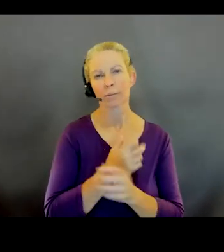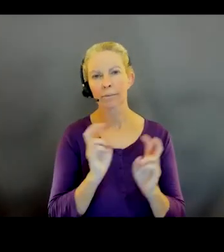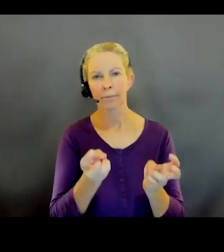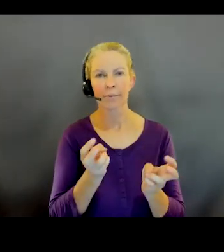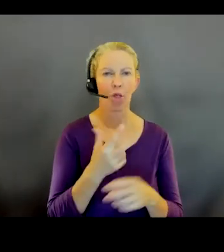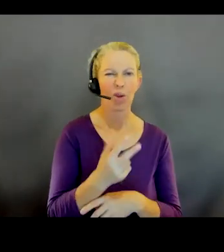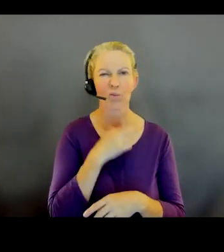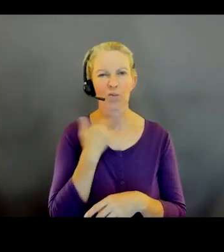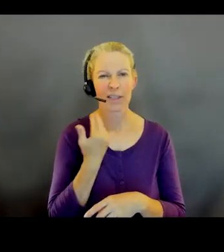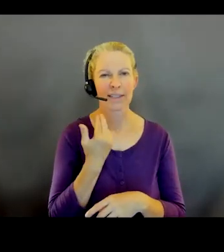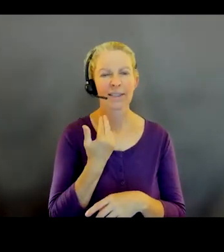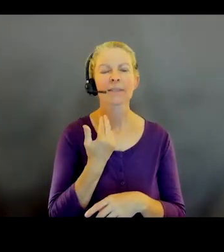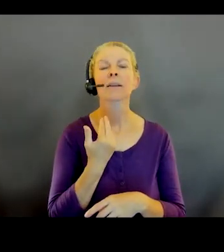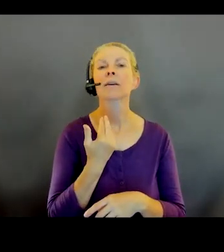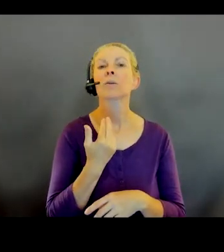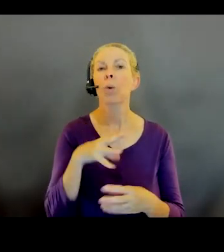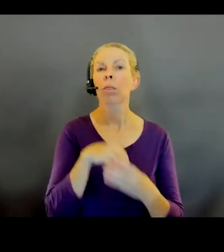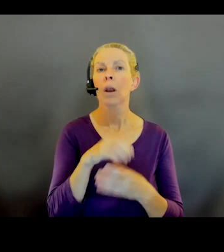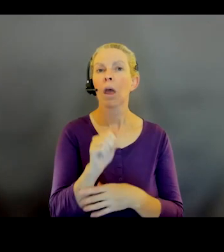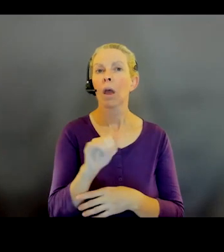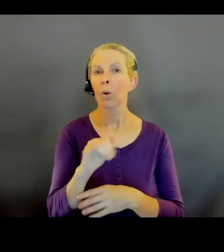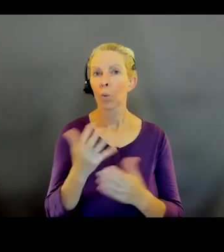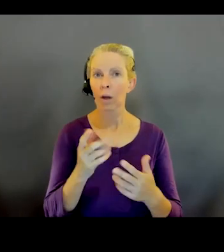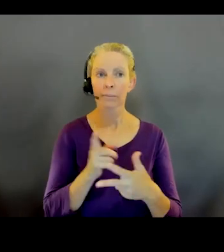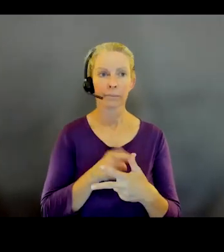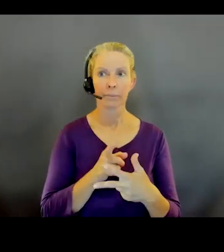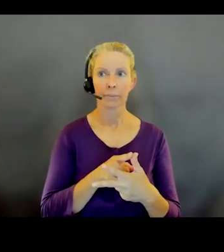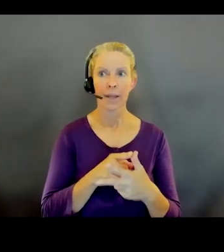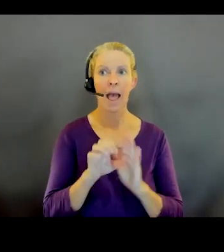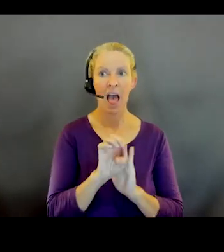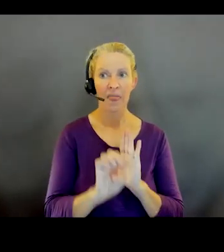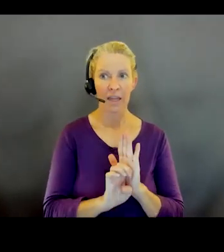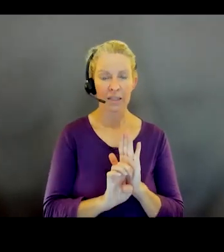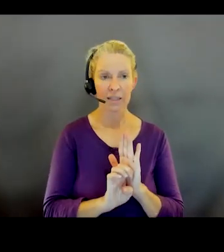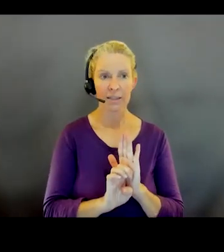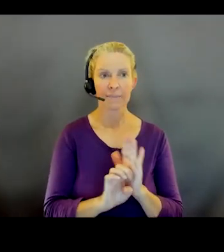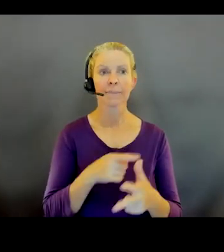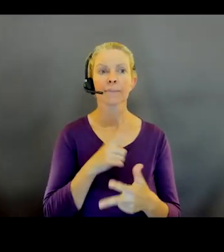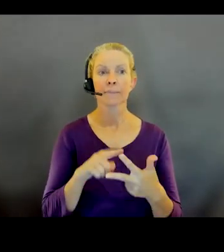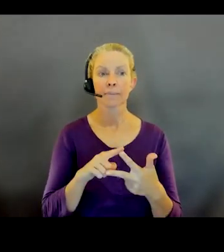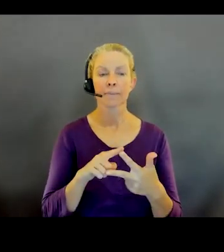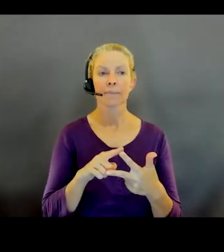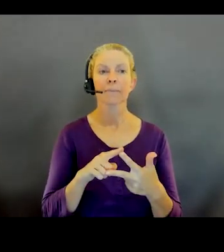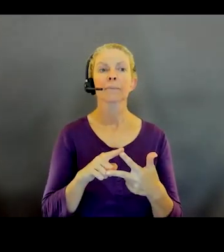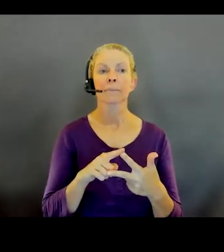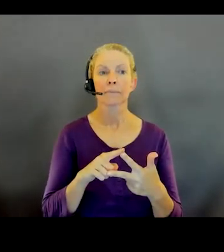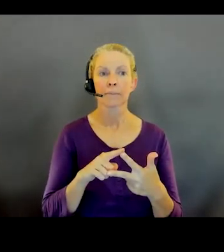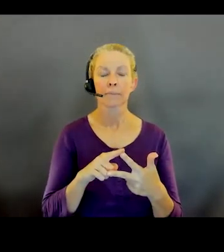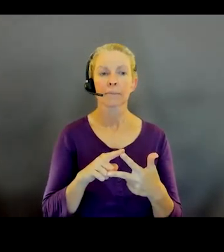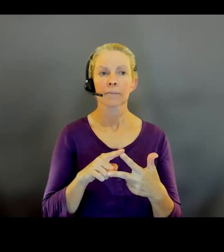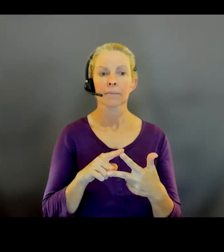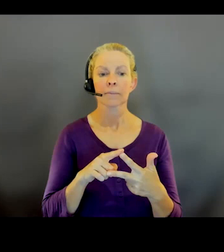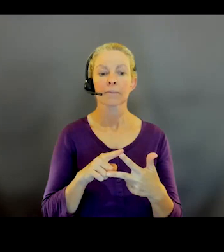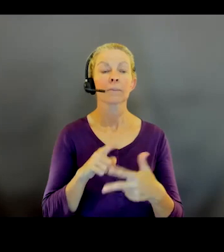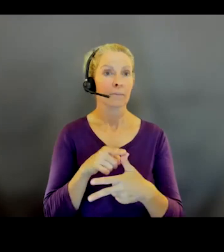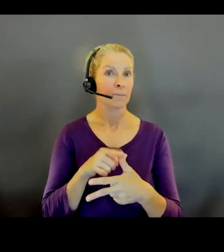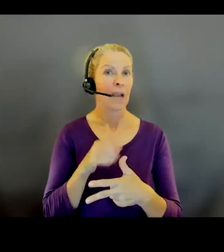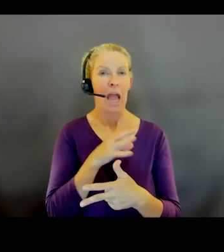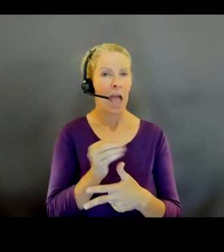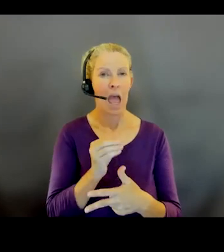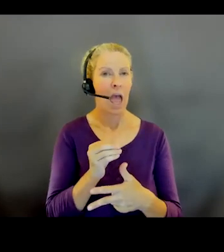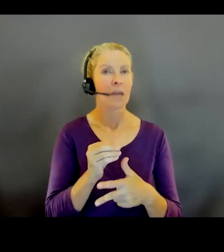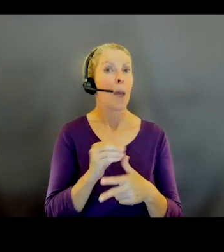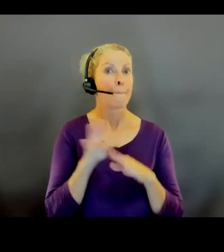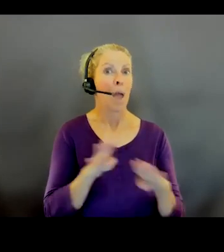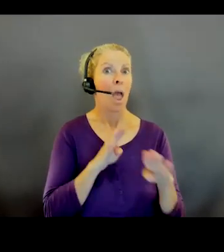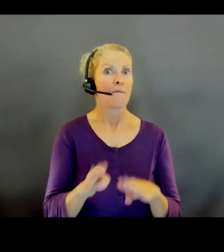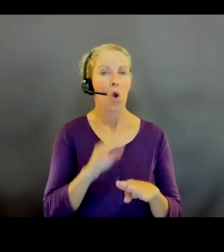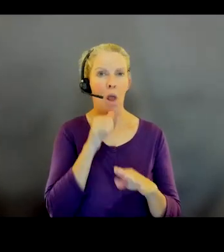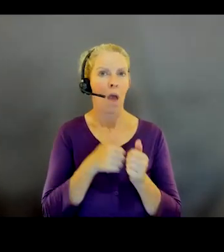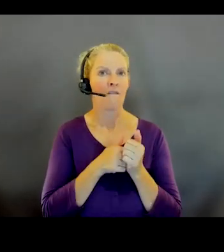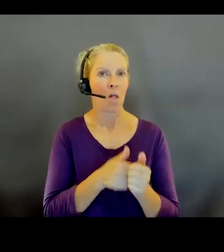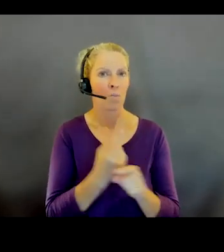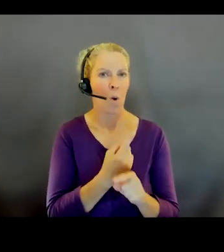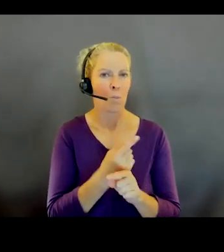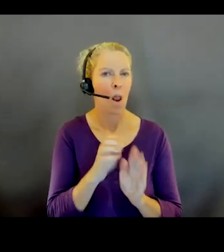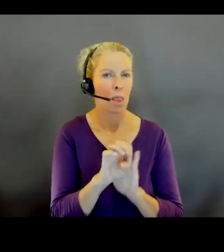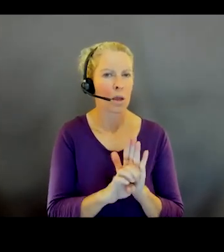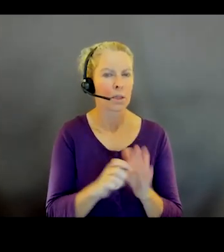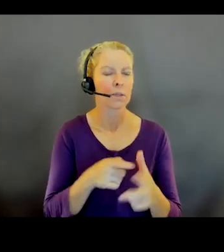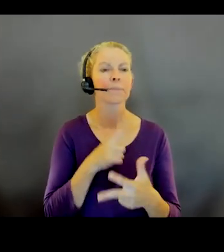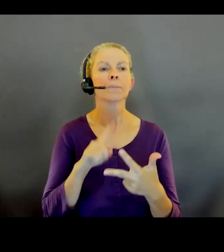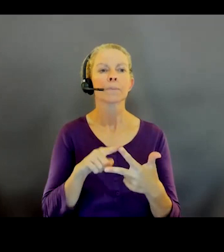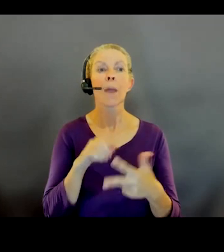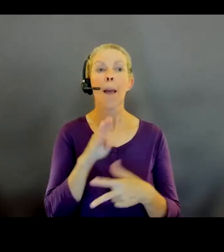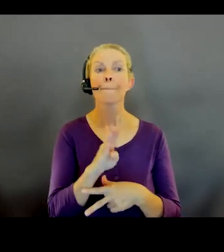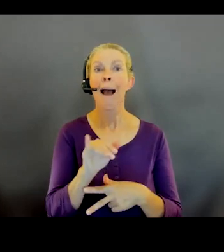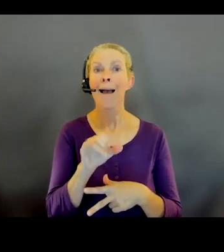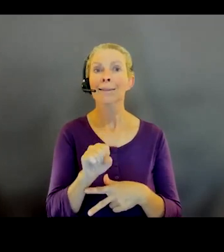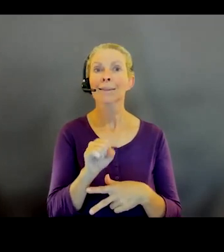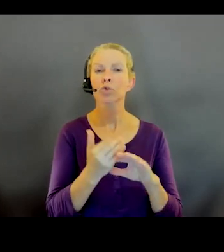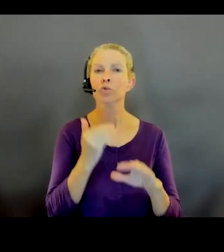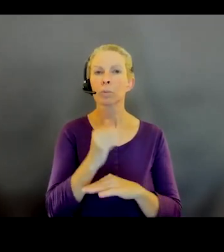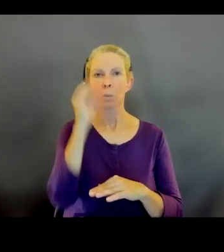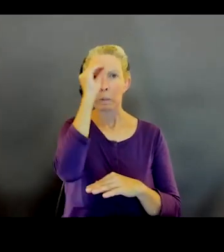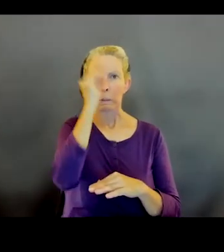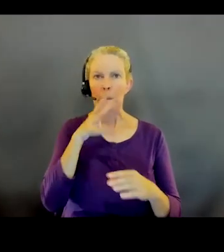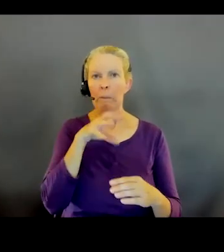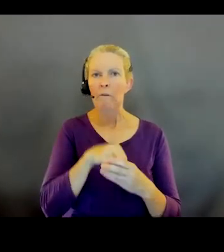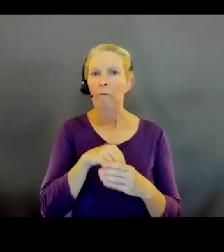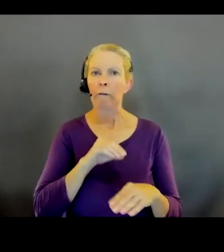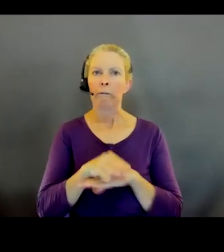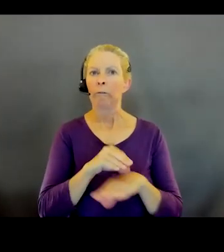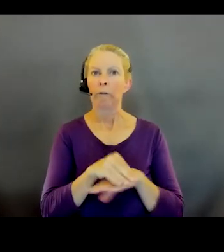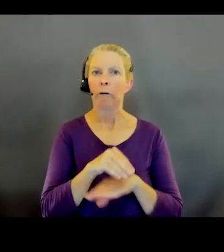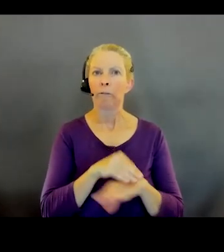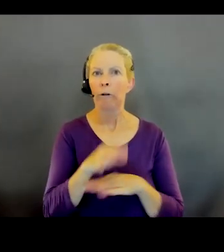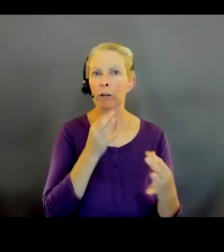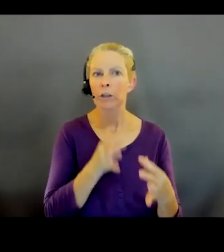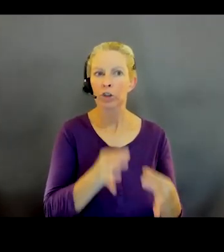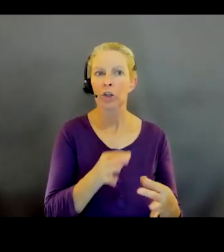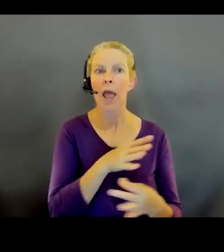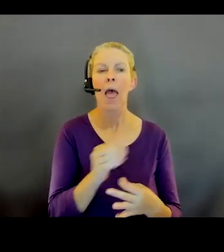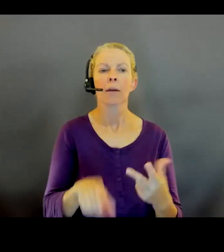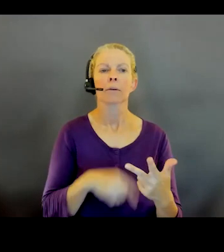intelligence are ethics, unethical behavior, bias, end-over-end under reliance. So, what do I mean